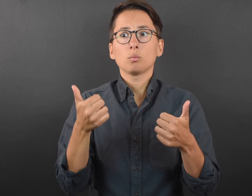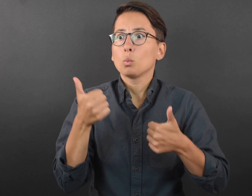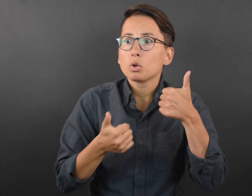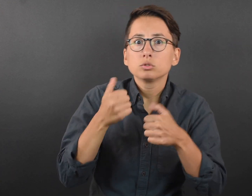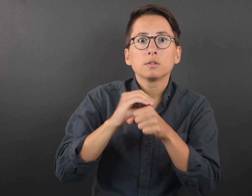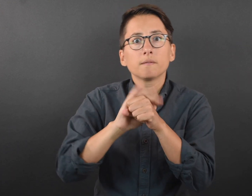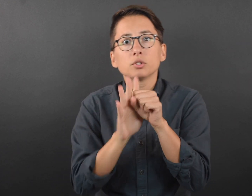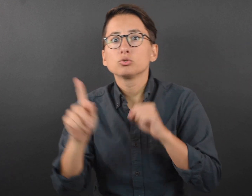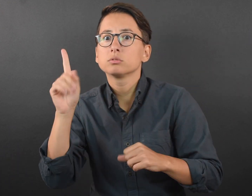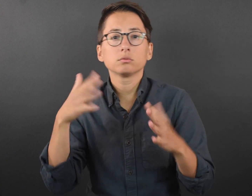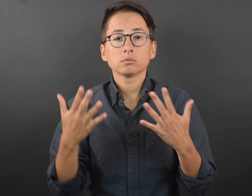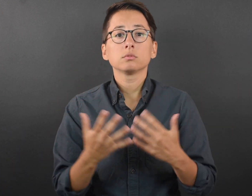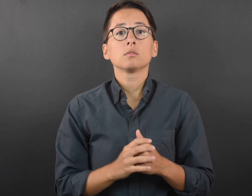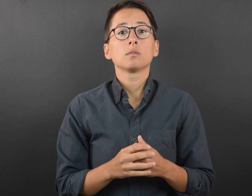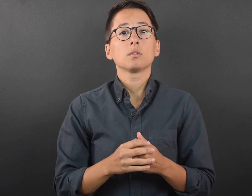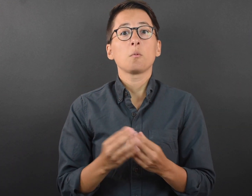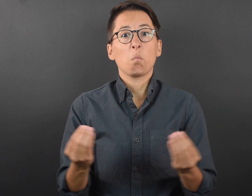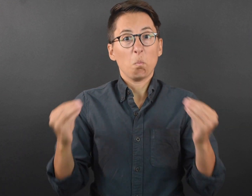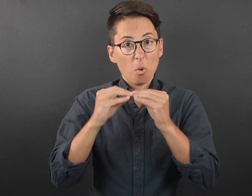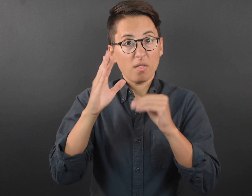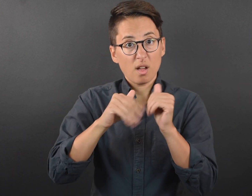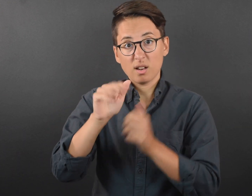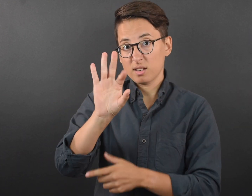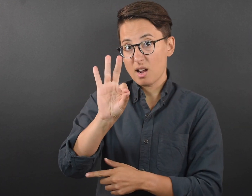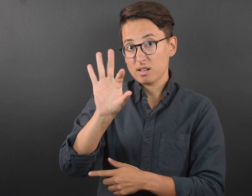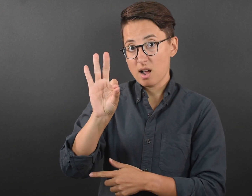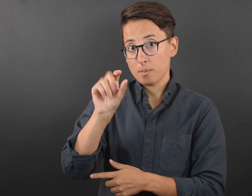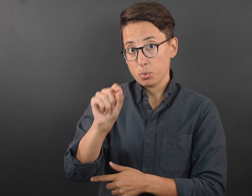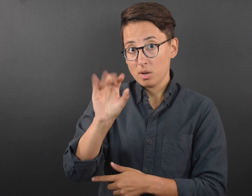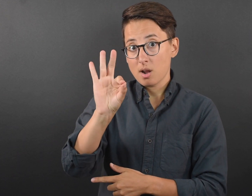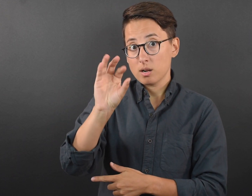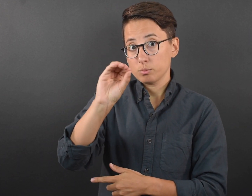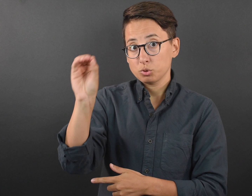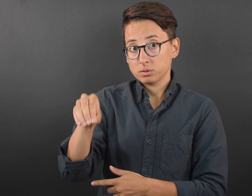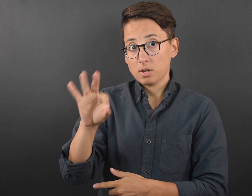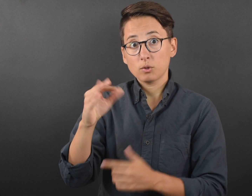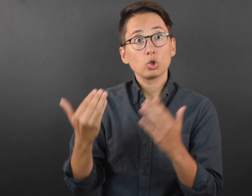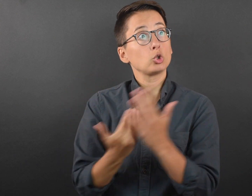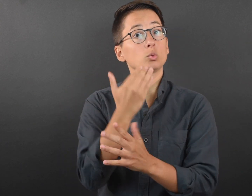More than 99.9% of new cases, hospitalizations, and deaths,